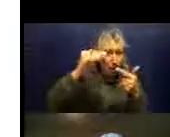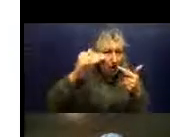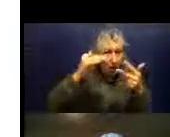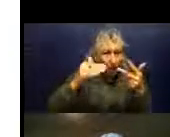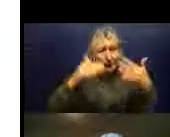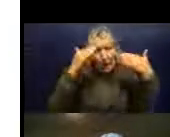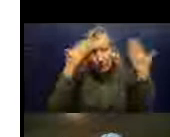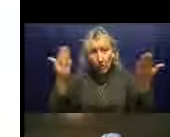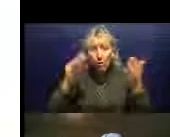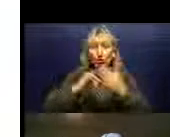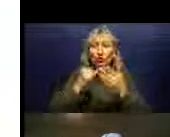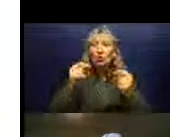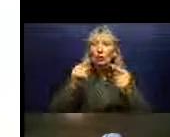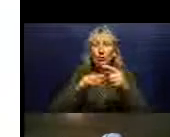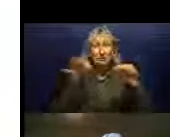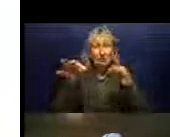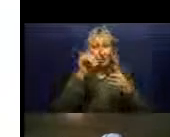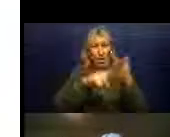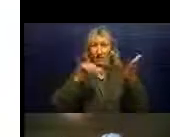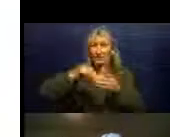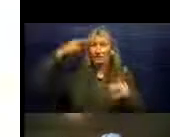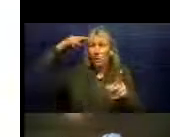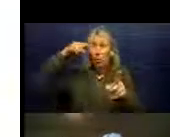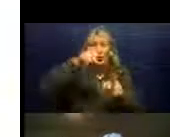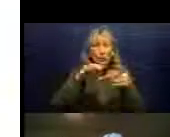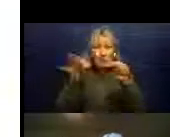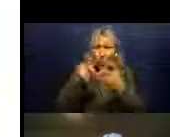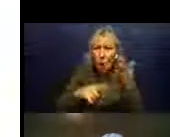Just a little further in the application section. 2.4 point 1 I don't know if we need to go through each of these in detail.